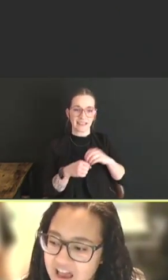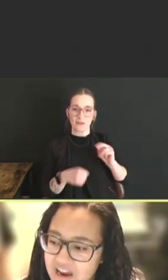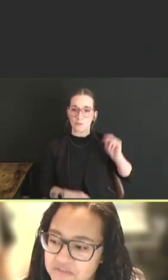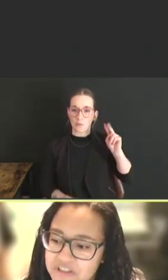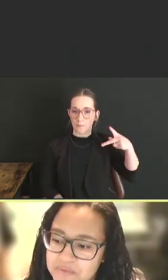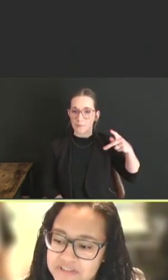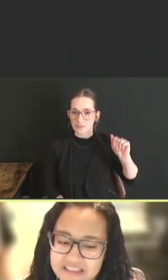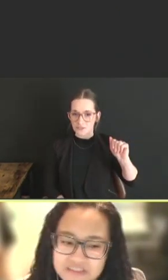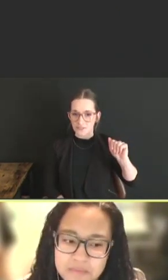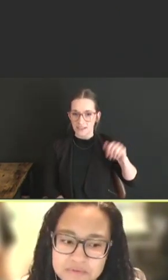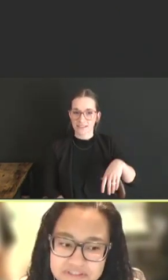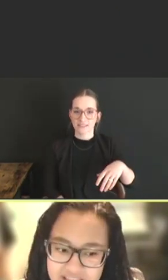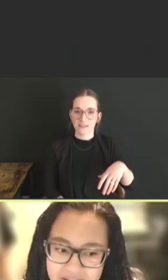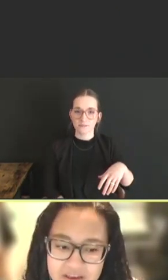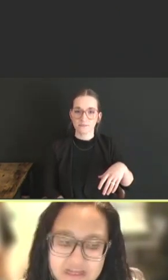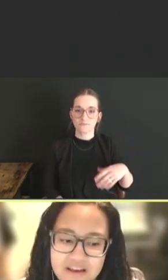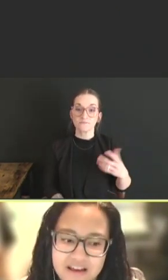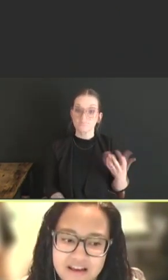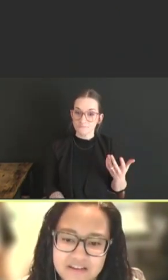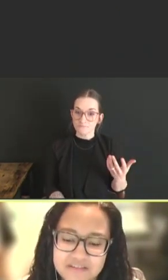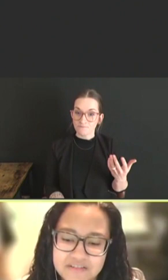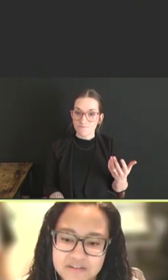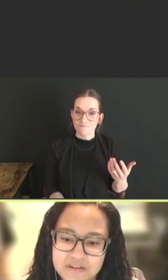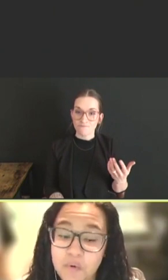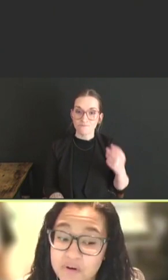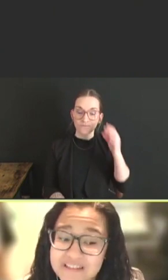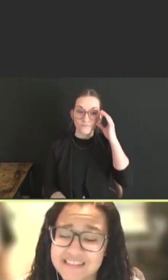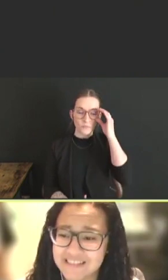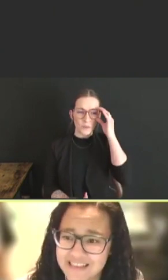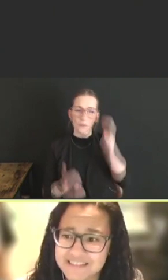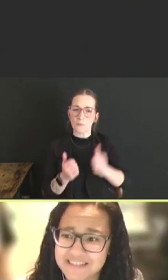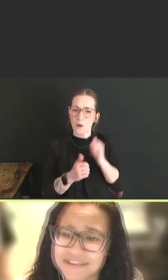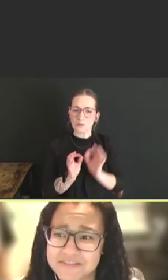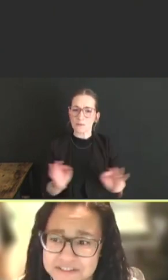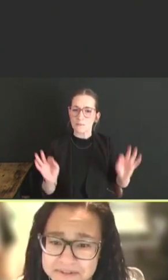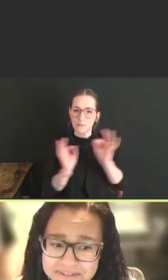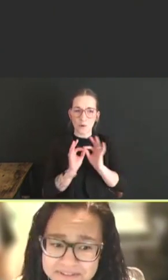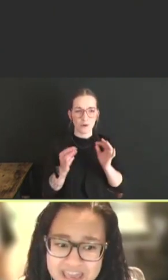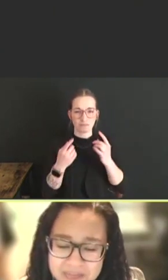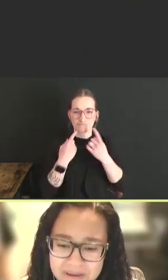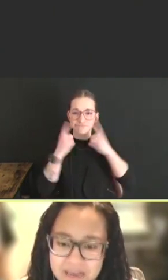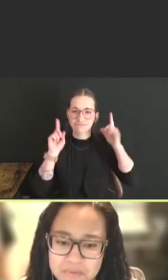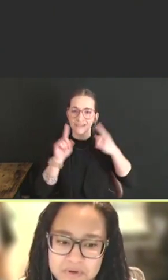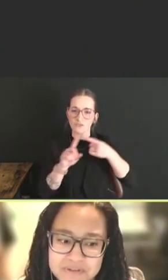I really would say that the most important successes of this early campaign were us